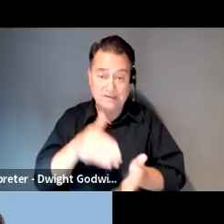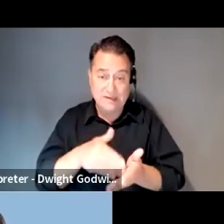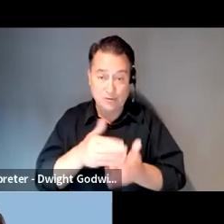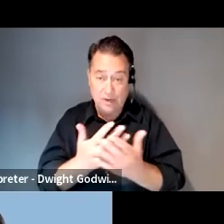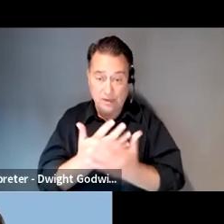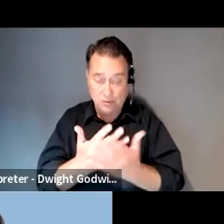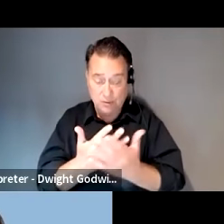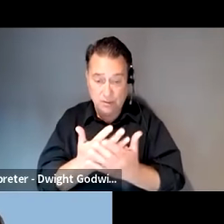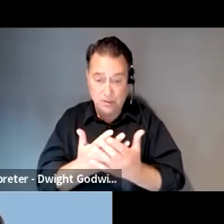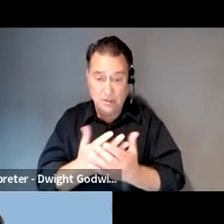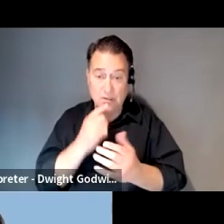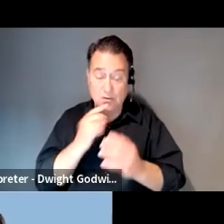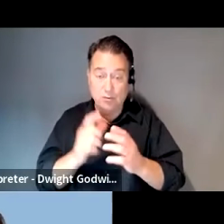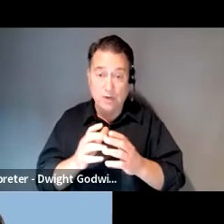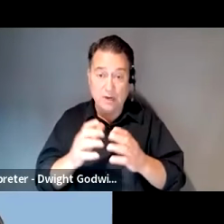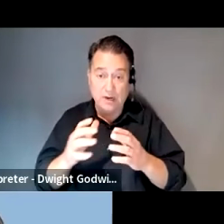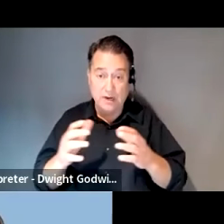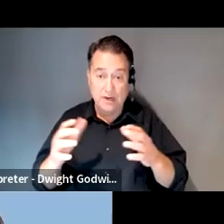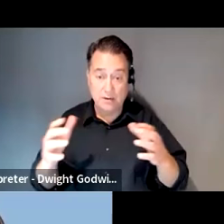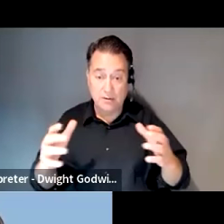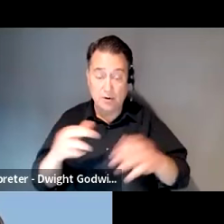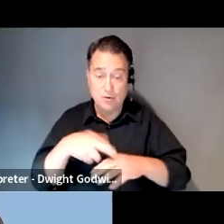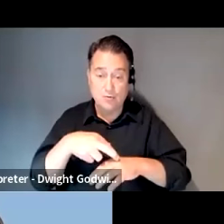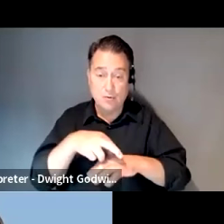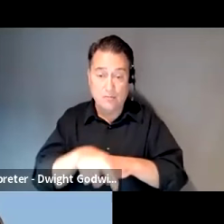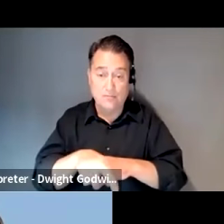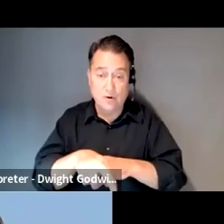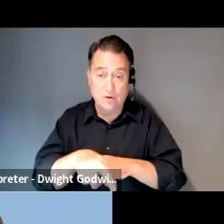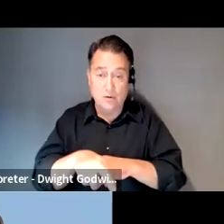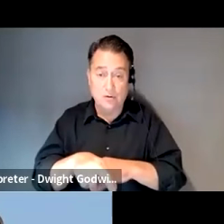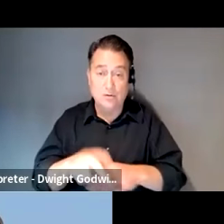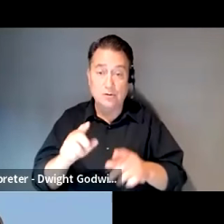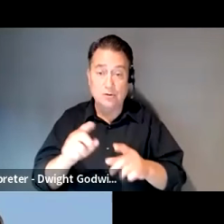it expanded the referral sources going to family treatment